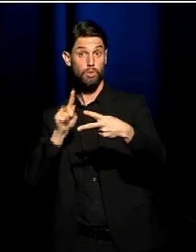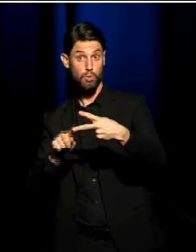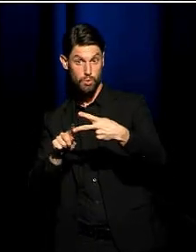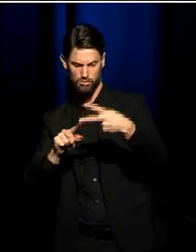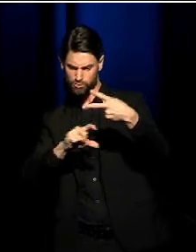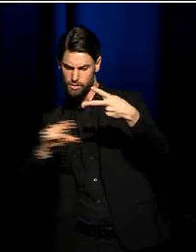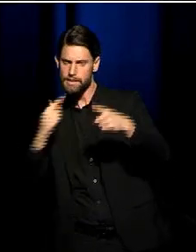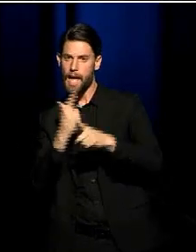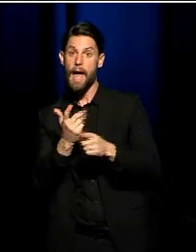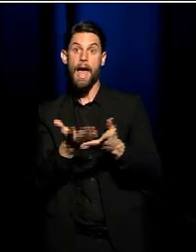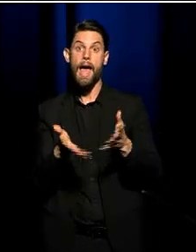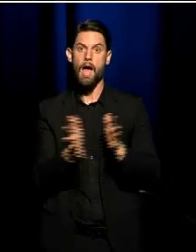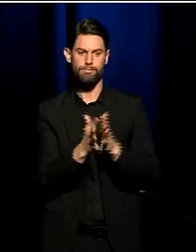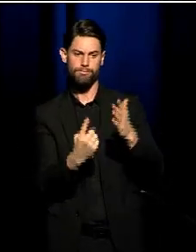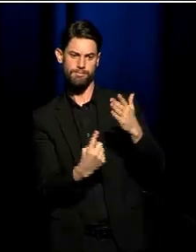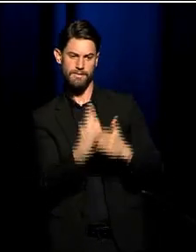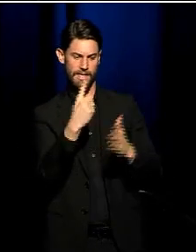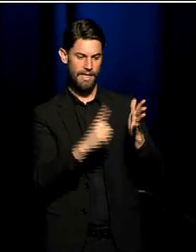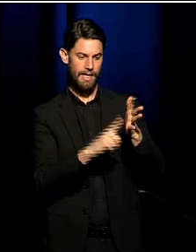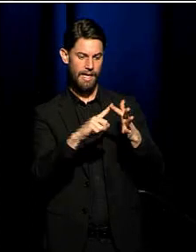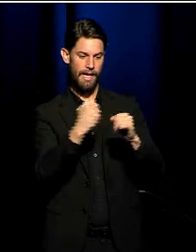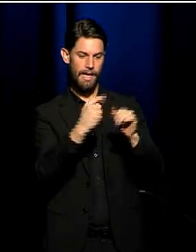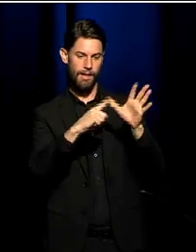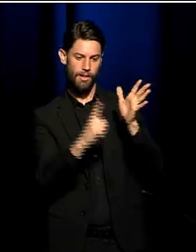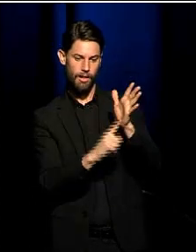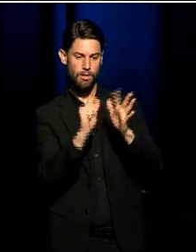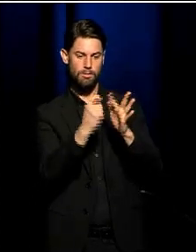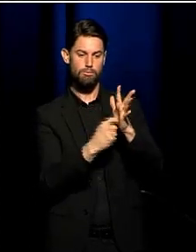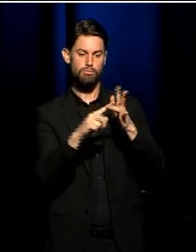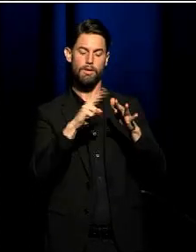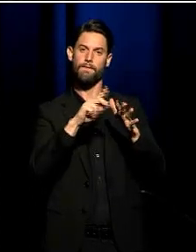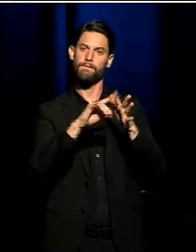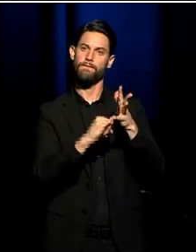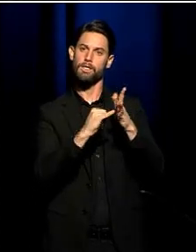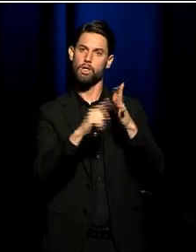consider claims of legal professional privilege. Practice guideline 3 sets out